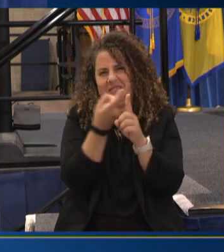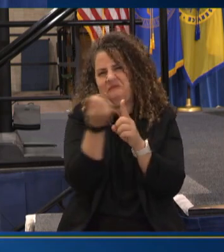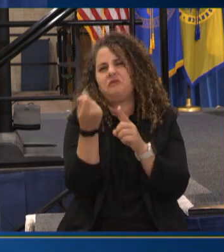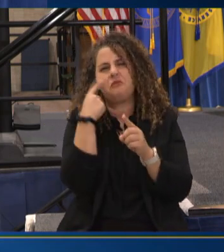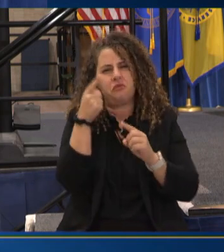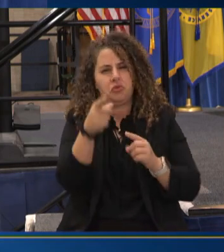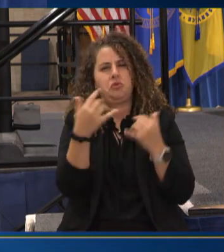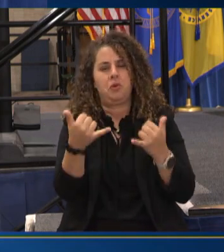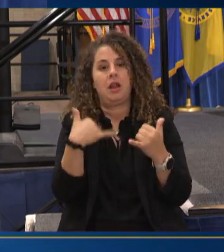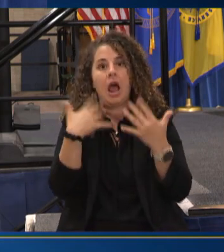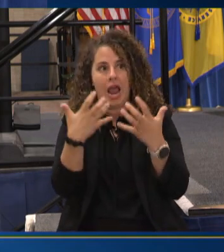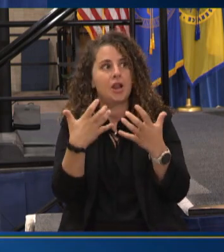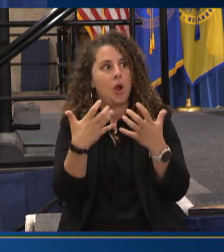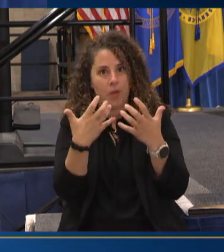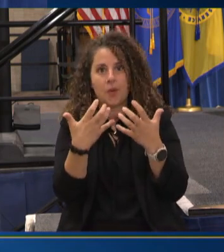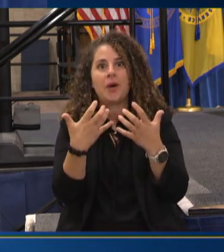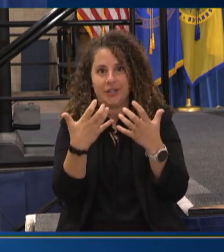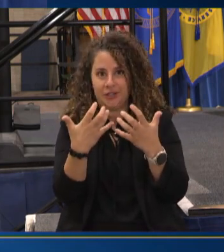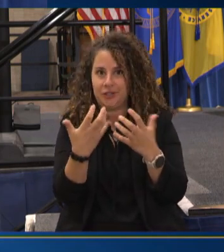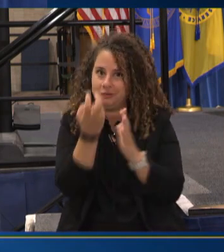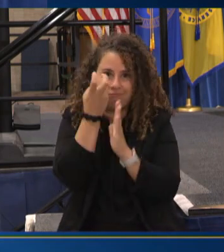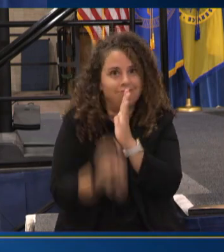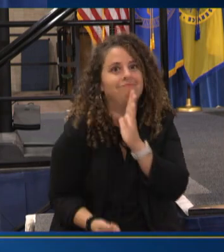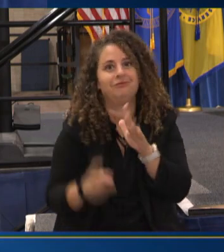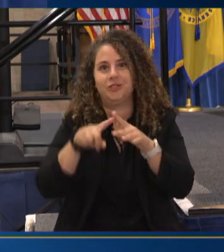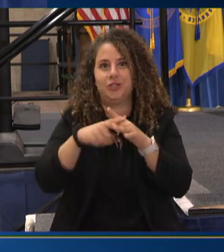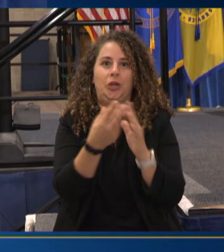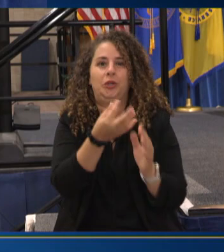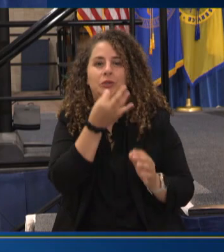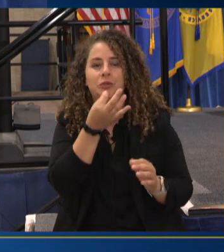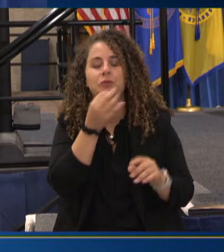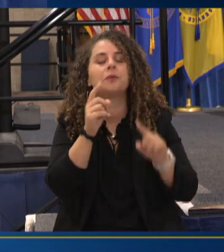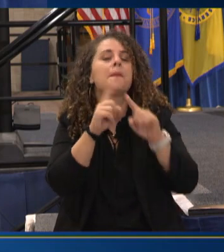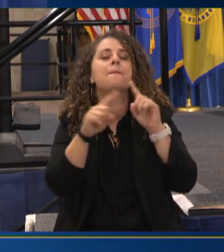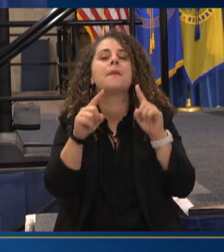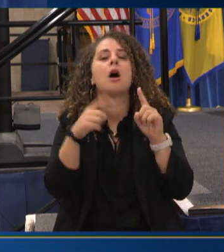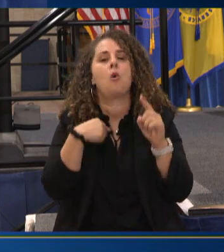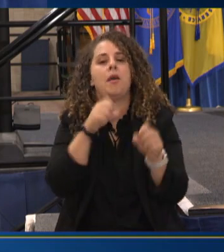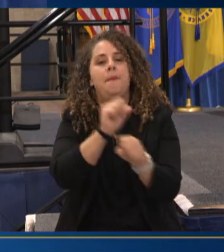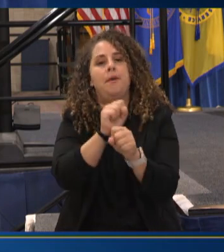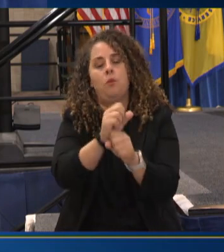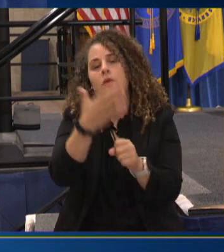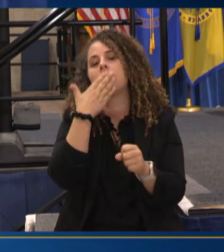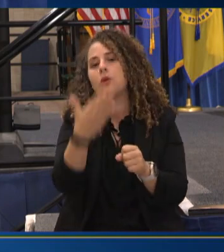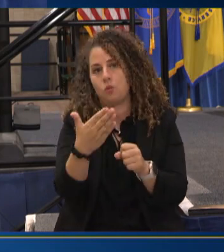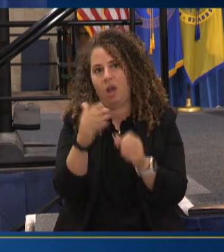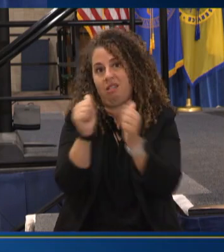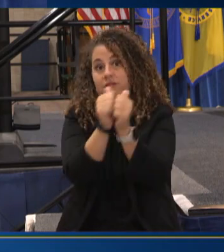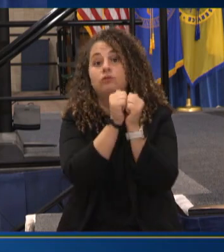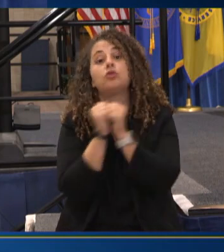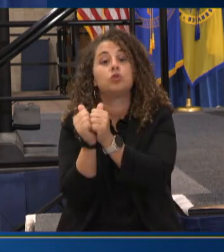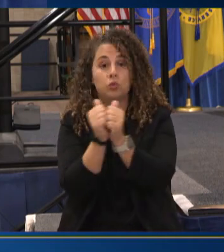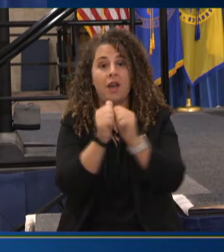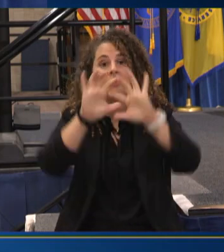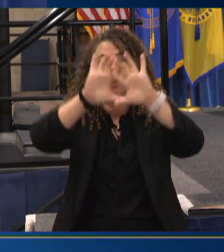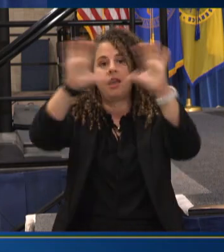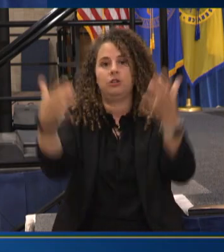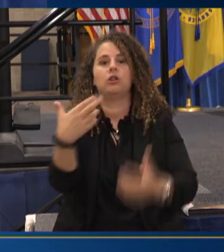I know we want to get to the meat of the conversation today, but we have been working well together as an HHS.